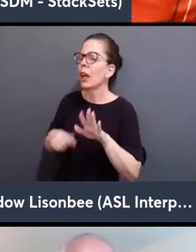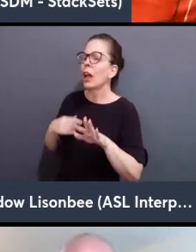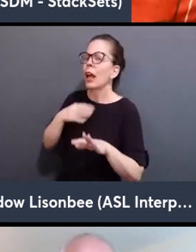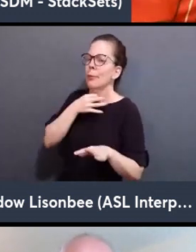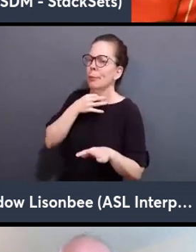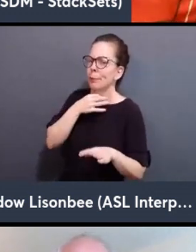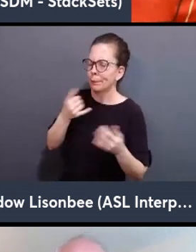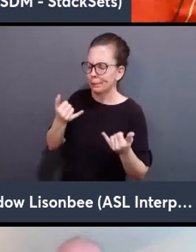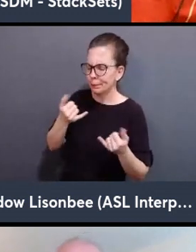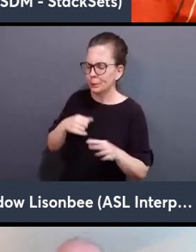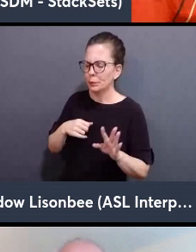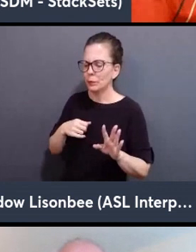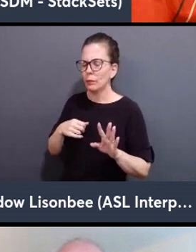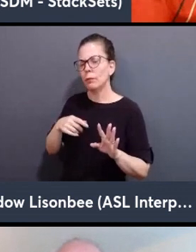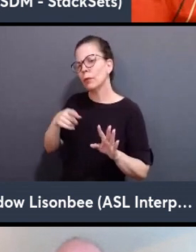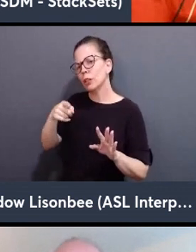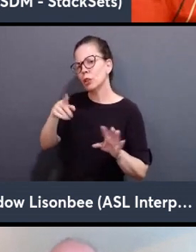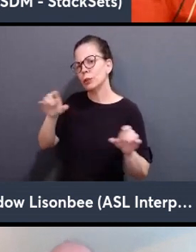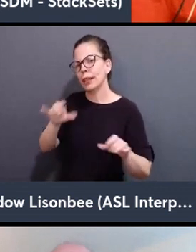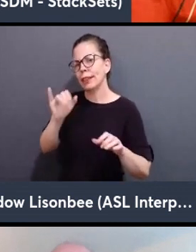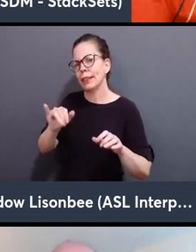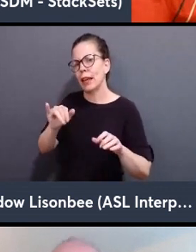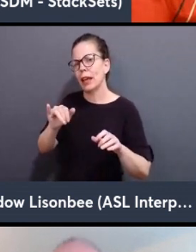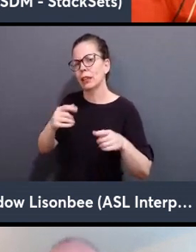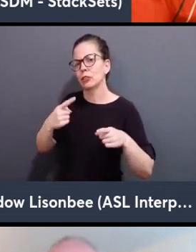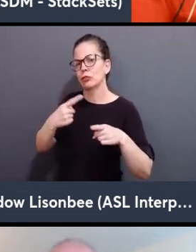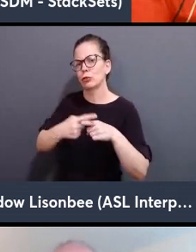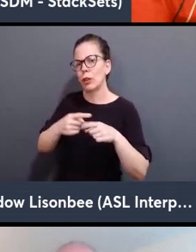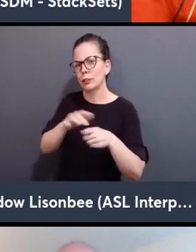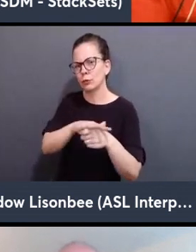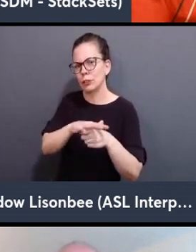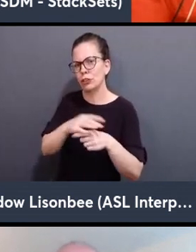is you did that cross region, cross account deployment